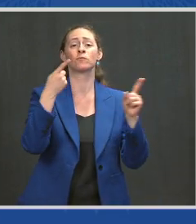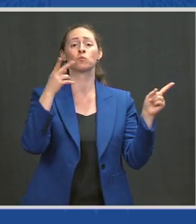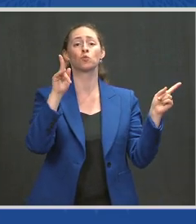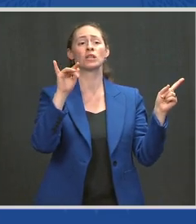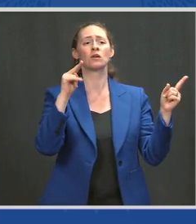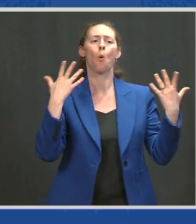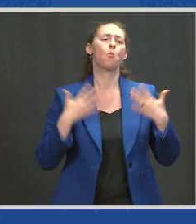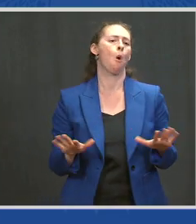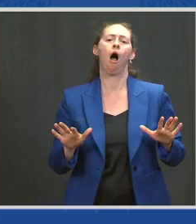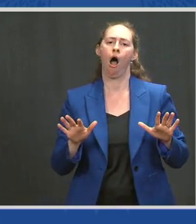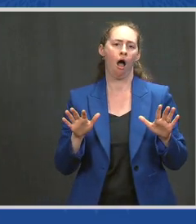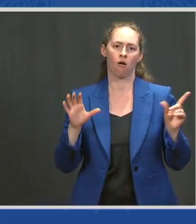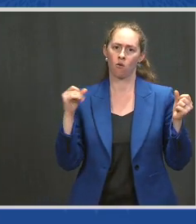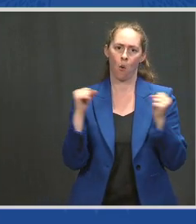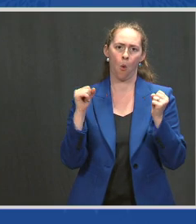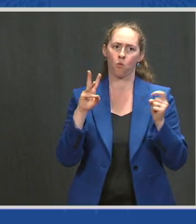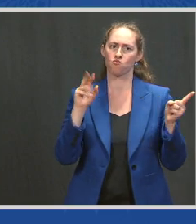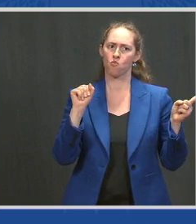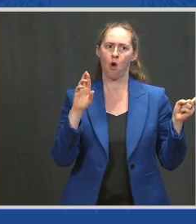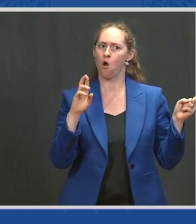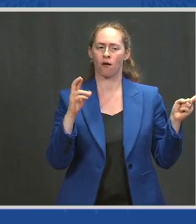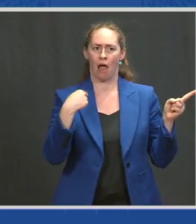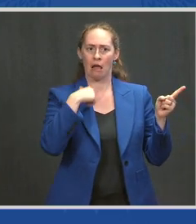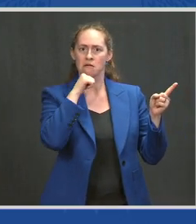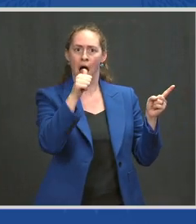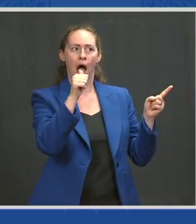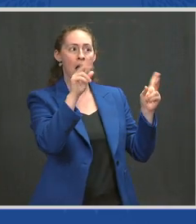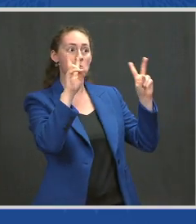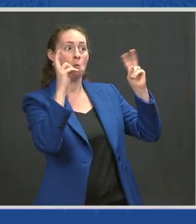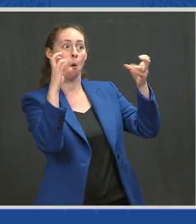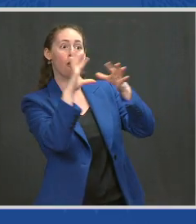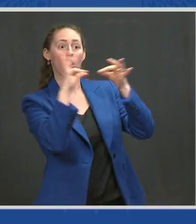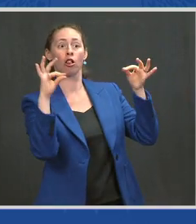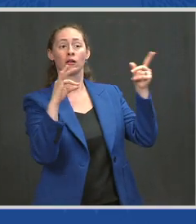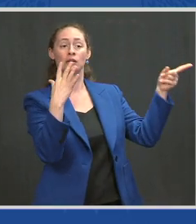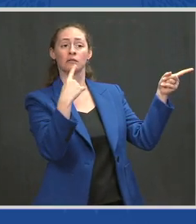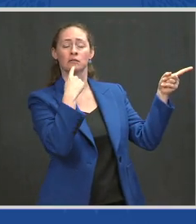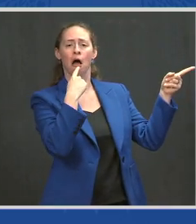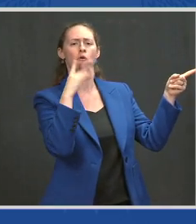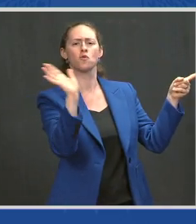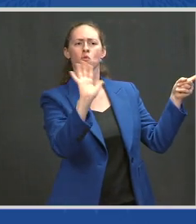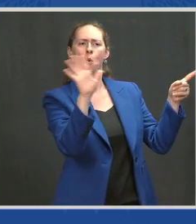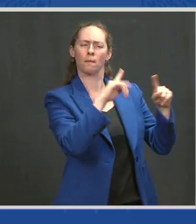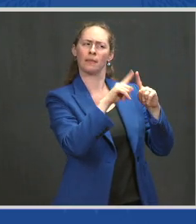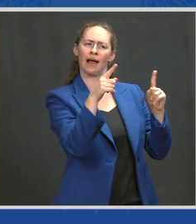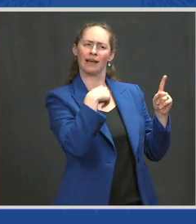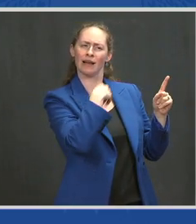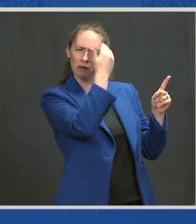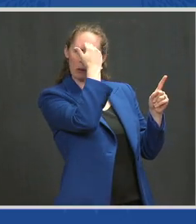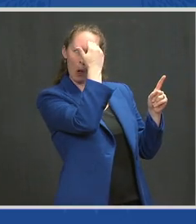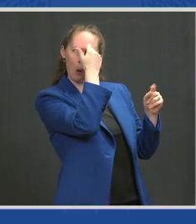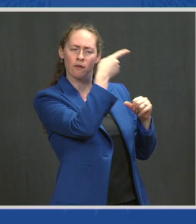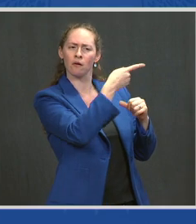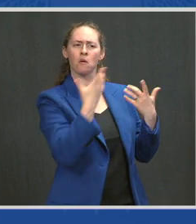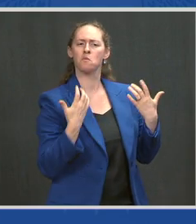Without quoting him -- which I don't think is appropriate -- let me ask a rhetorical question: You got a multi-thousand-mile border with China.